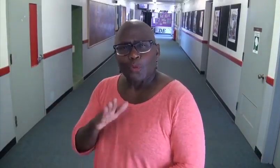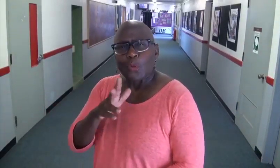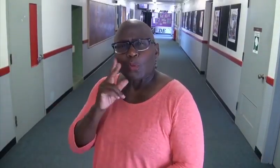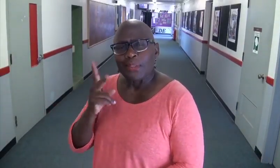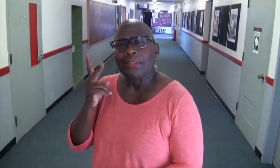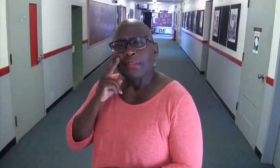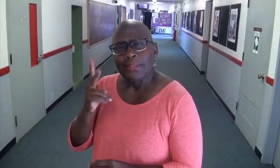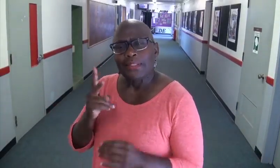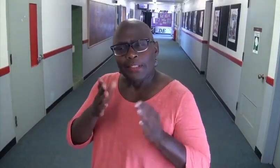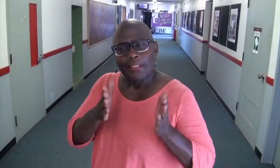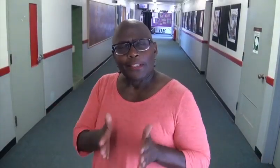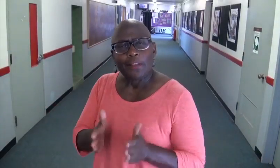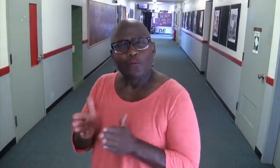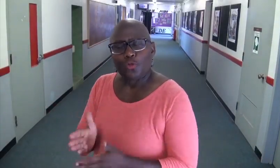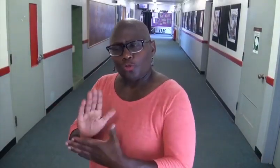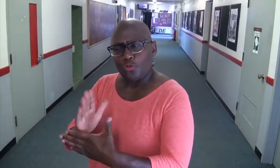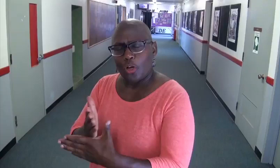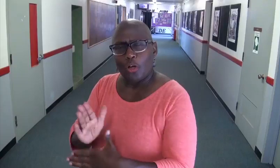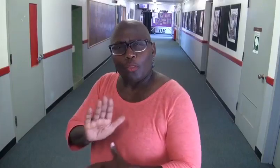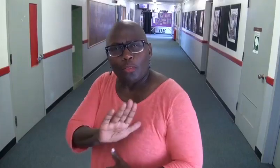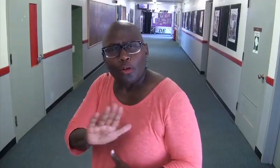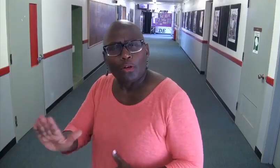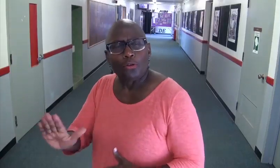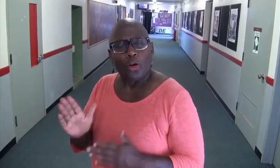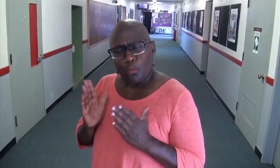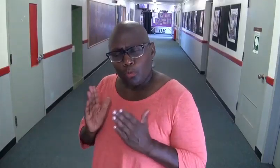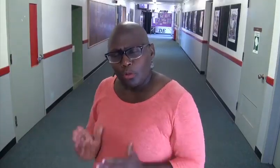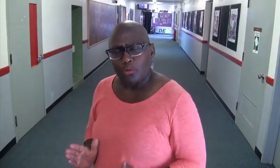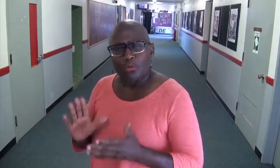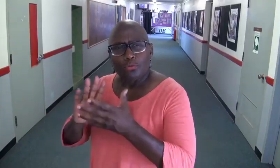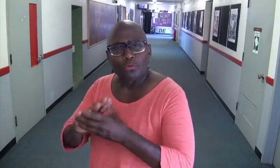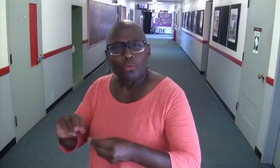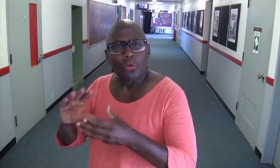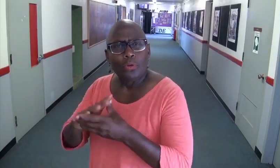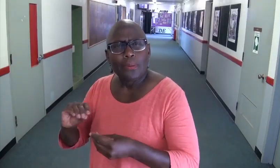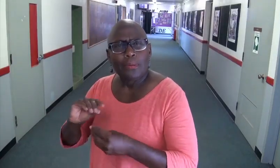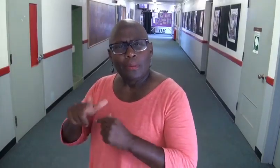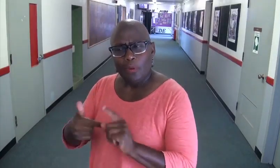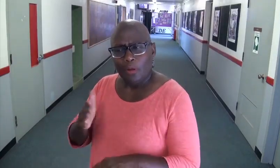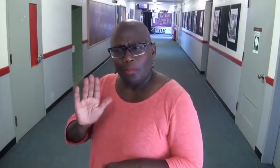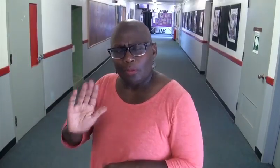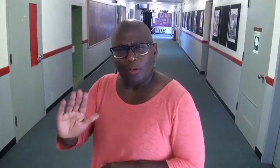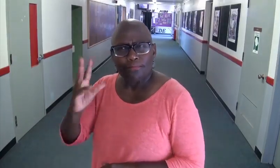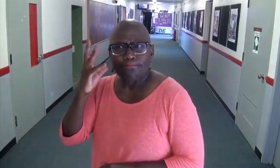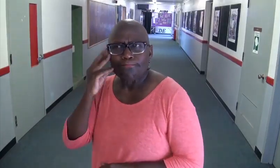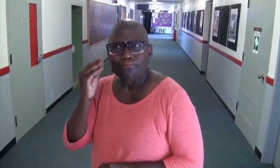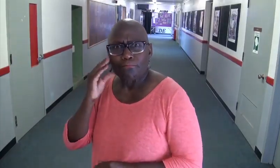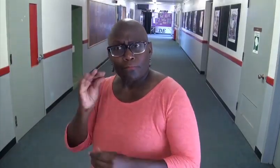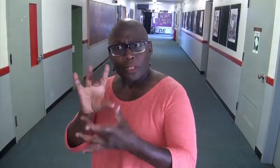You will see individuals share personal stories of their